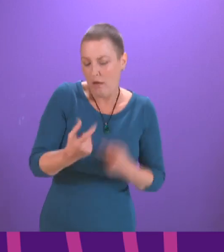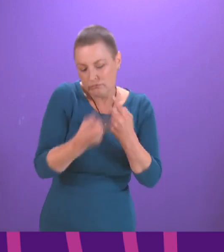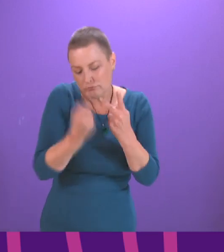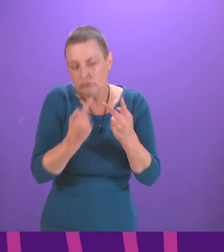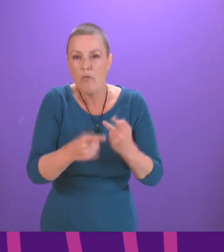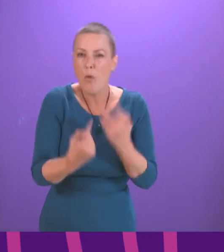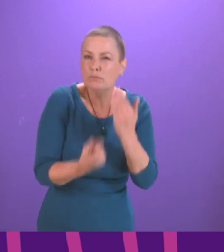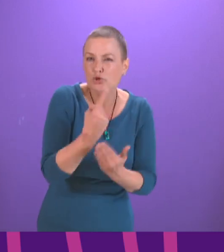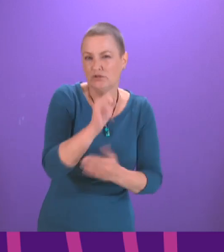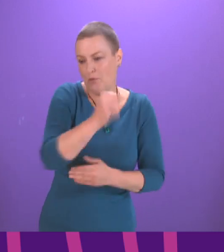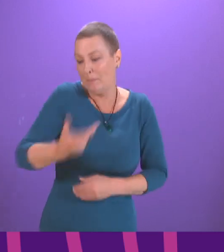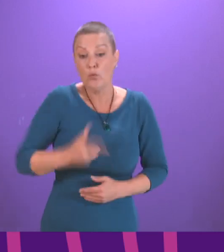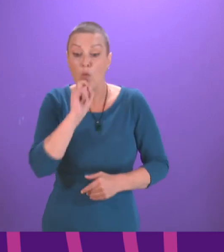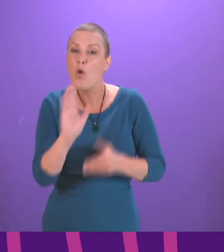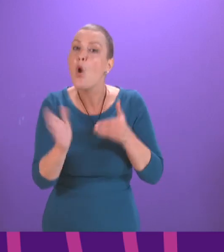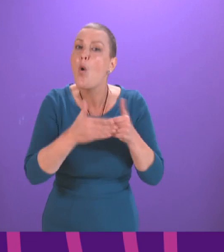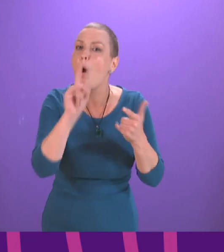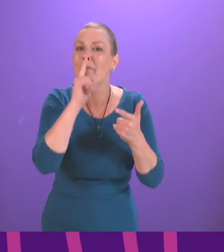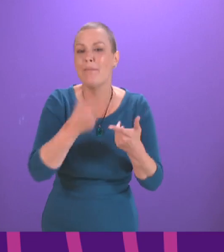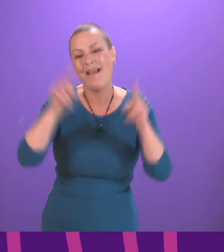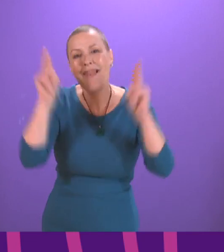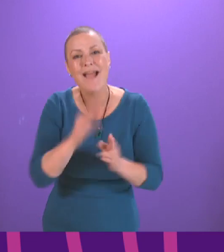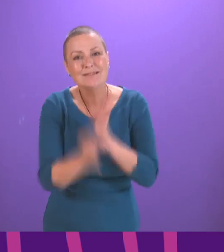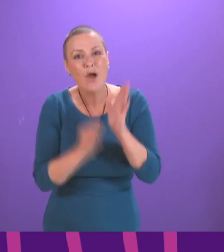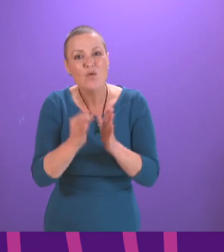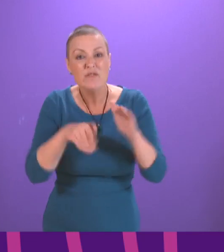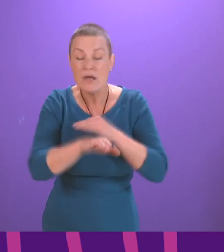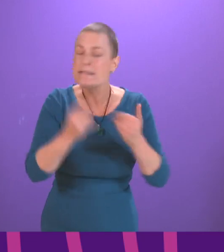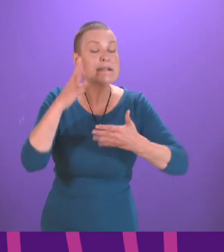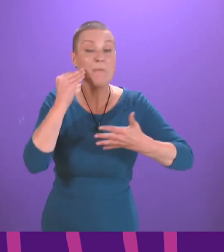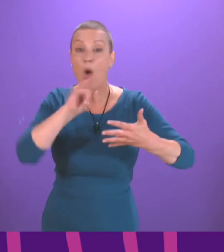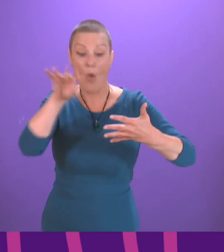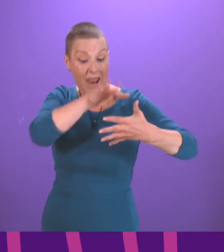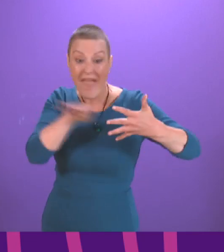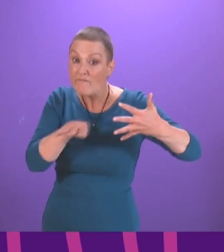that are closed or that have restricted trading regardless of what level their area is at.